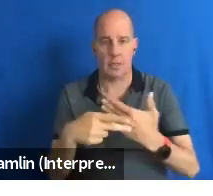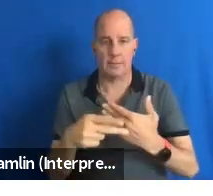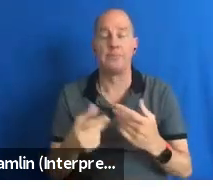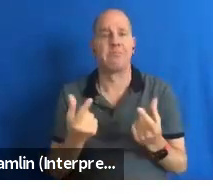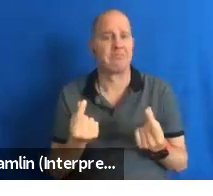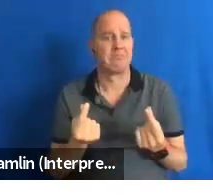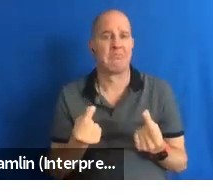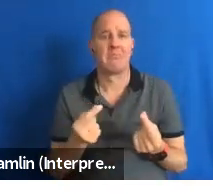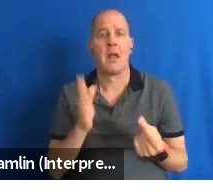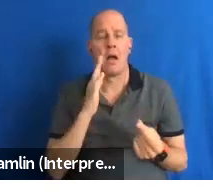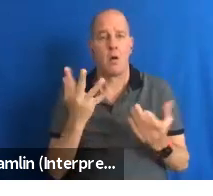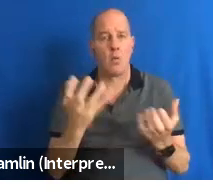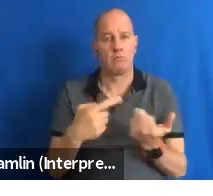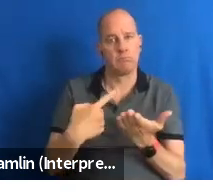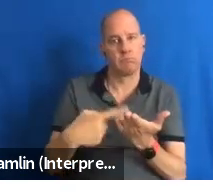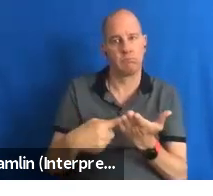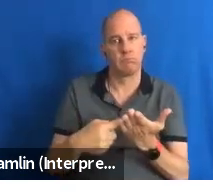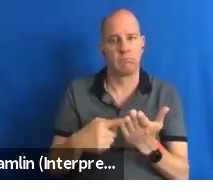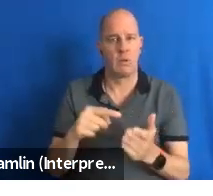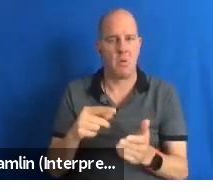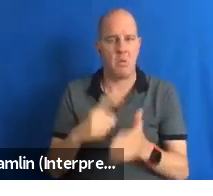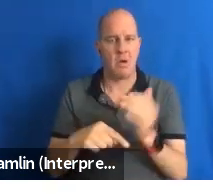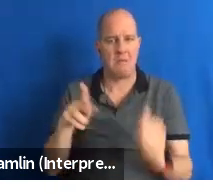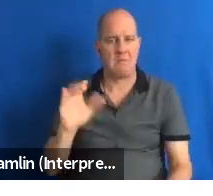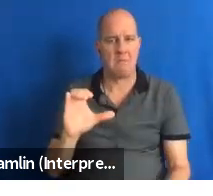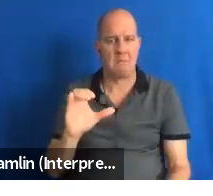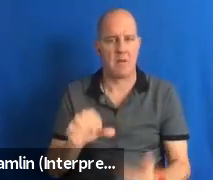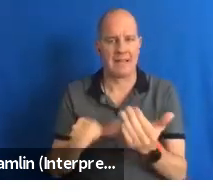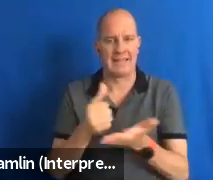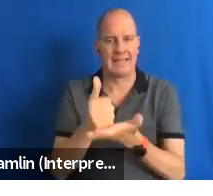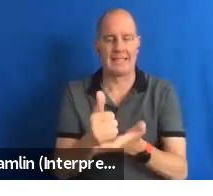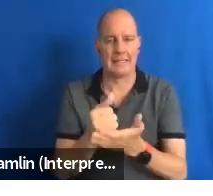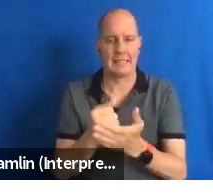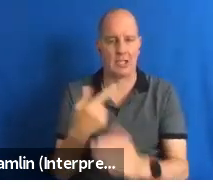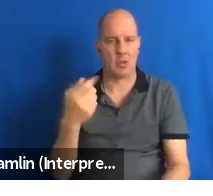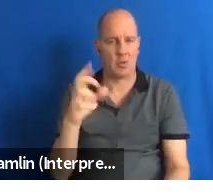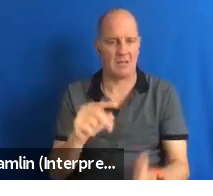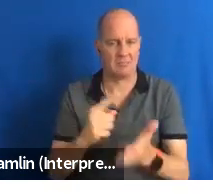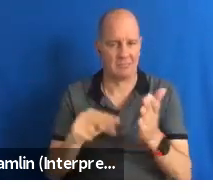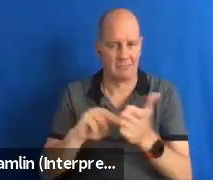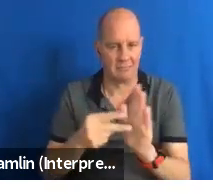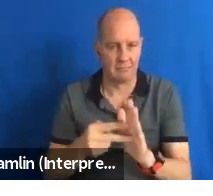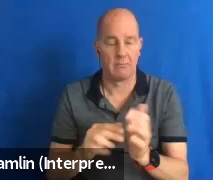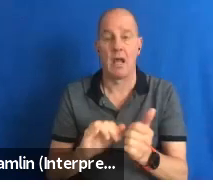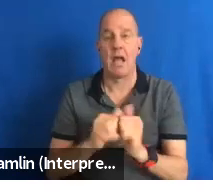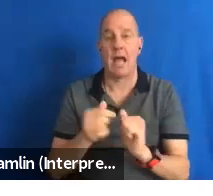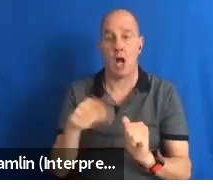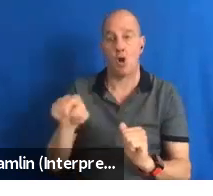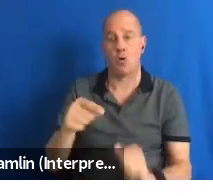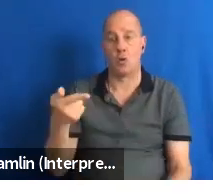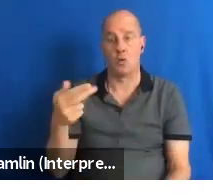a little bit about what public assistance grants is and how public assistance grants impact state,